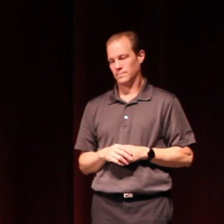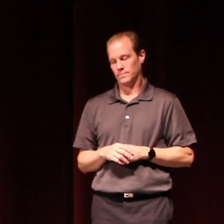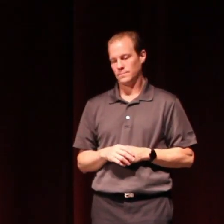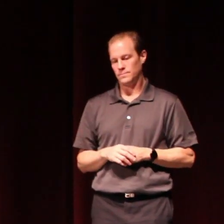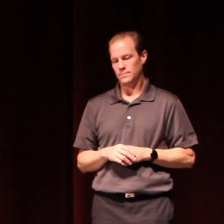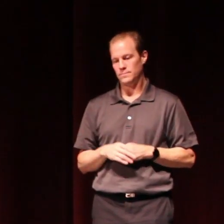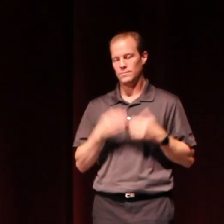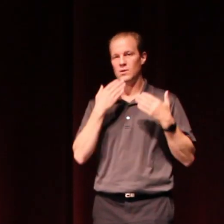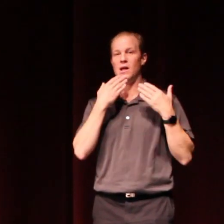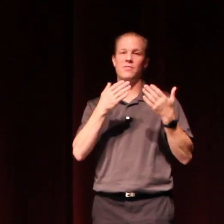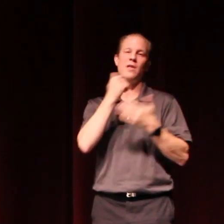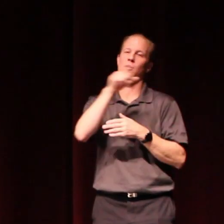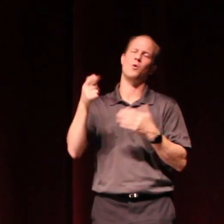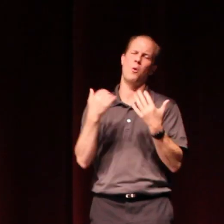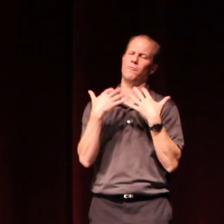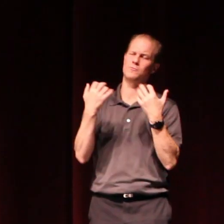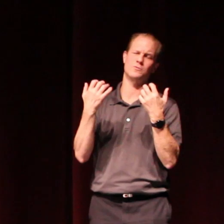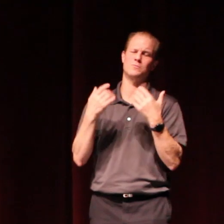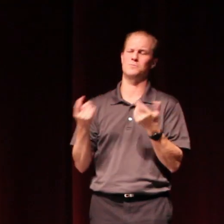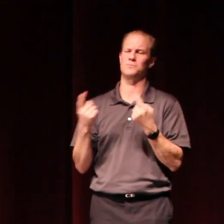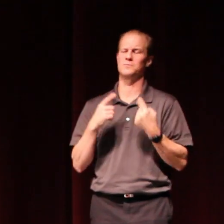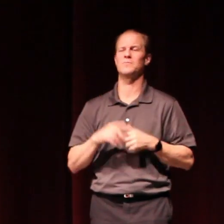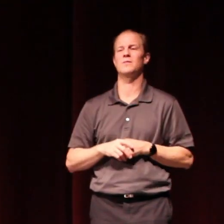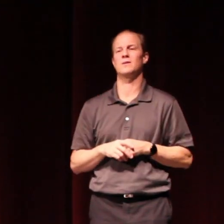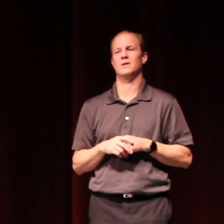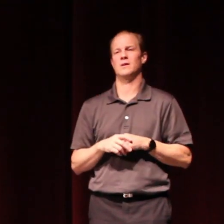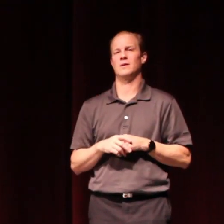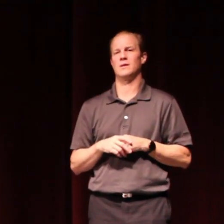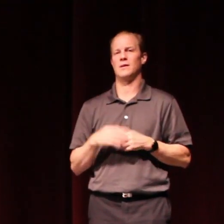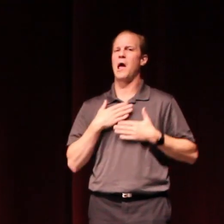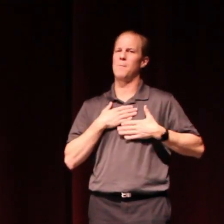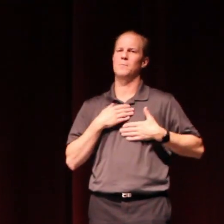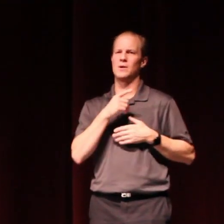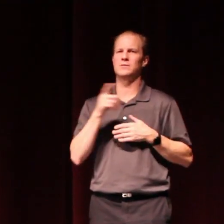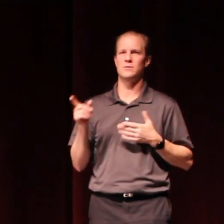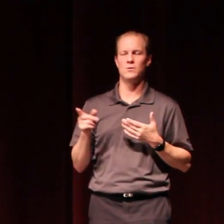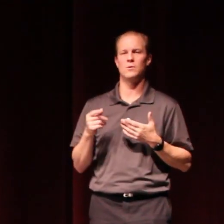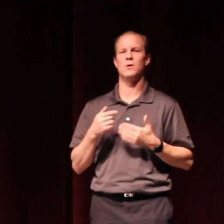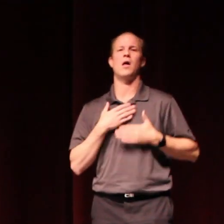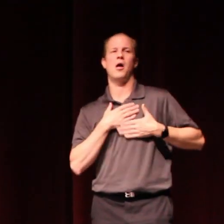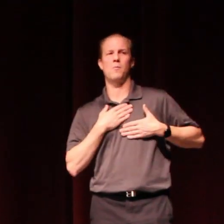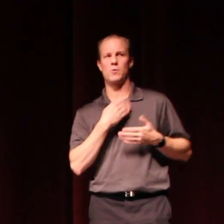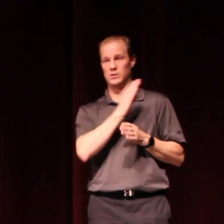Thank you all for coming. I appreciate you all. I appreciate the board, for these guys.